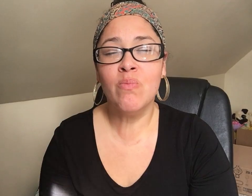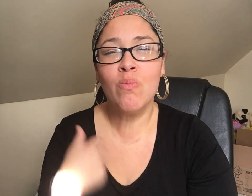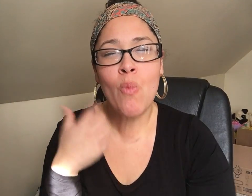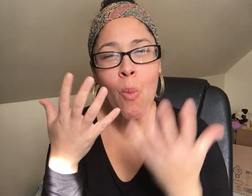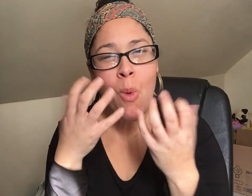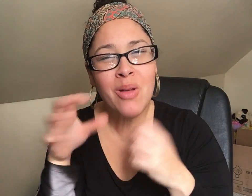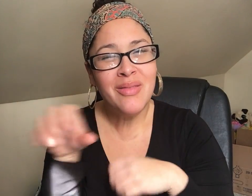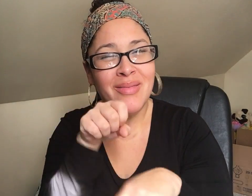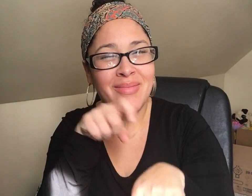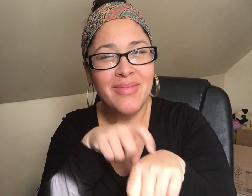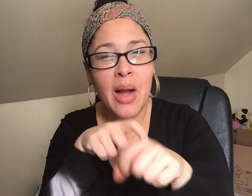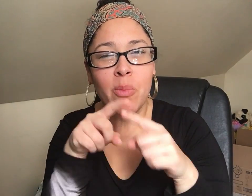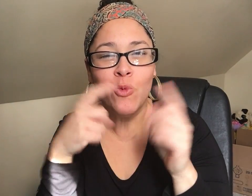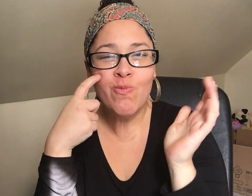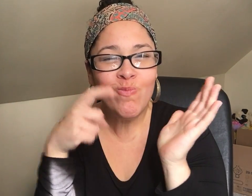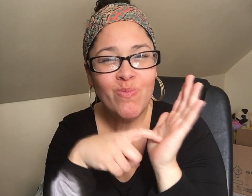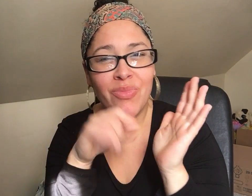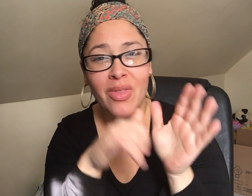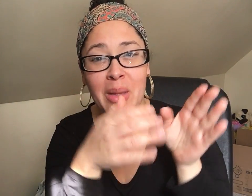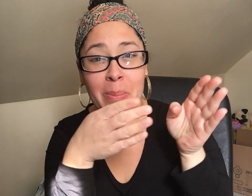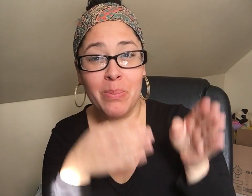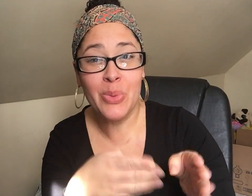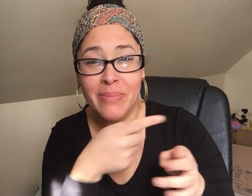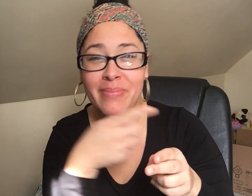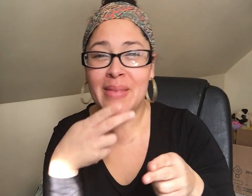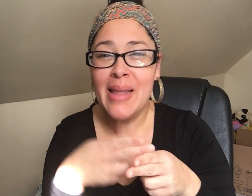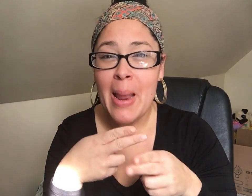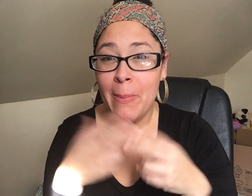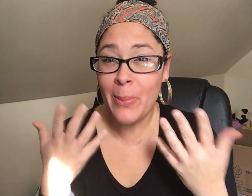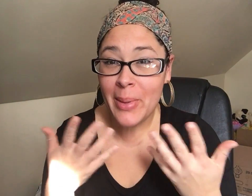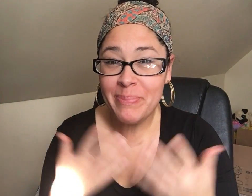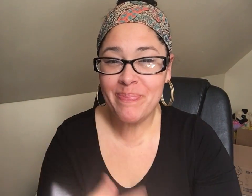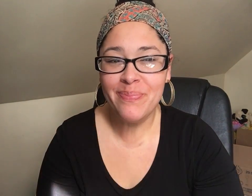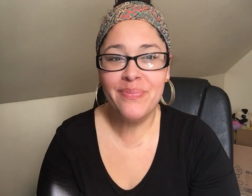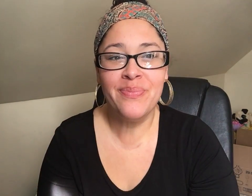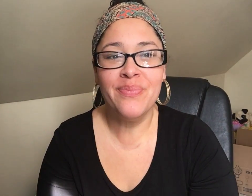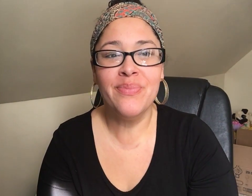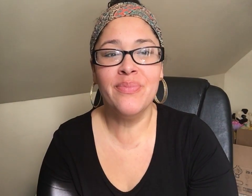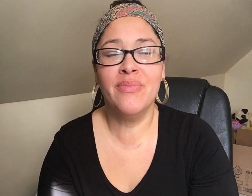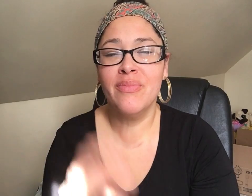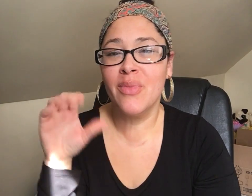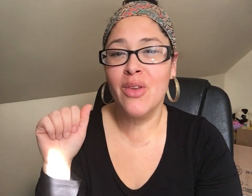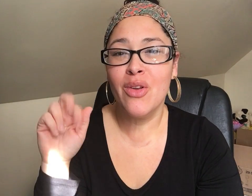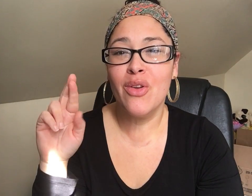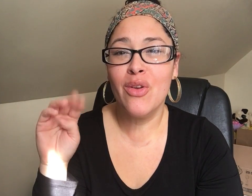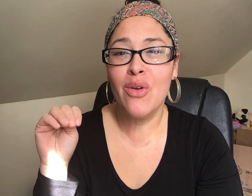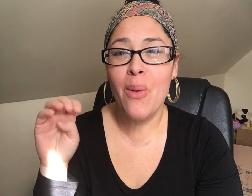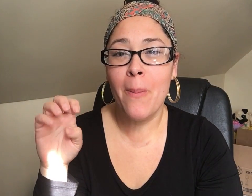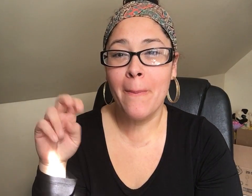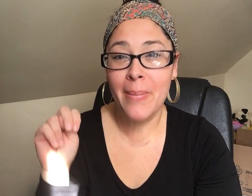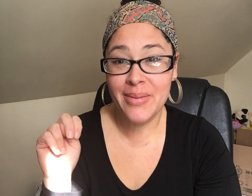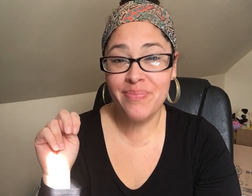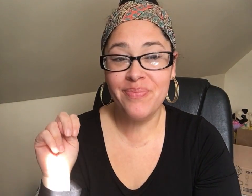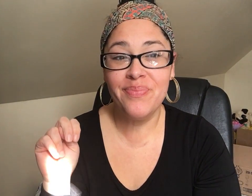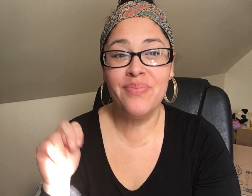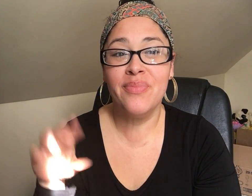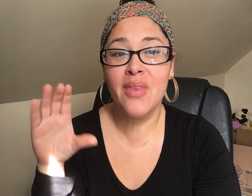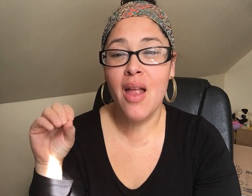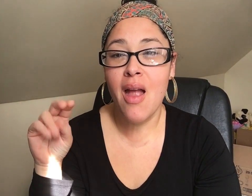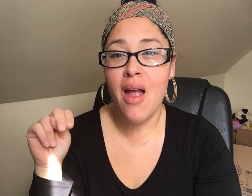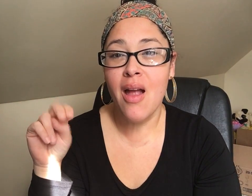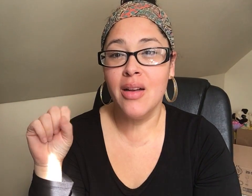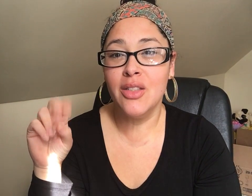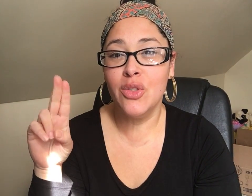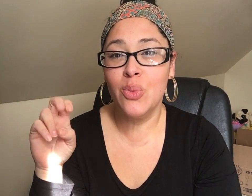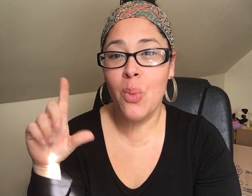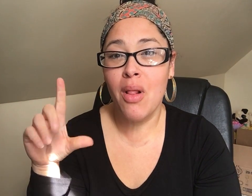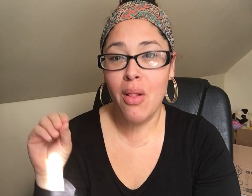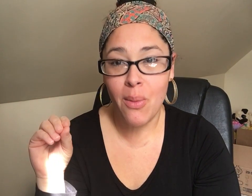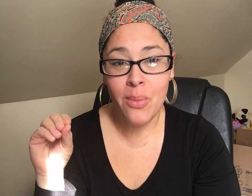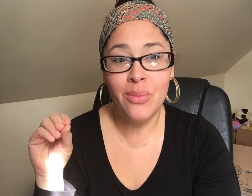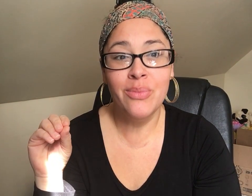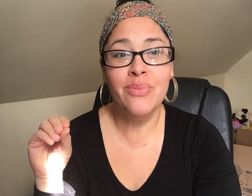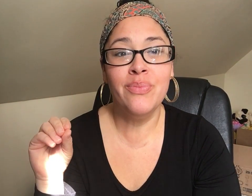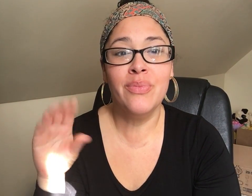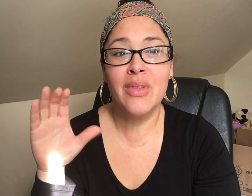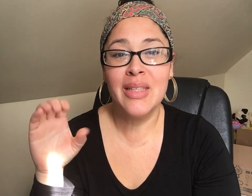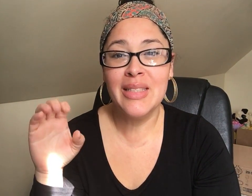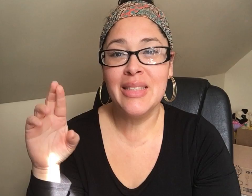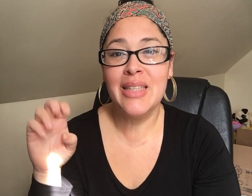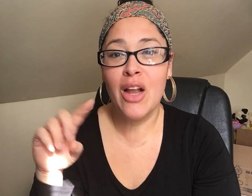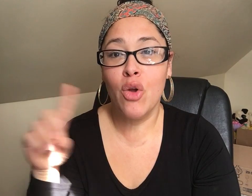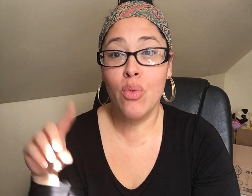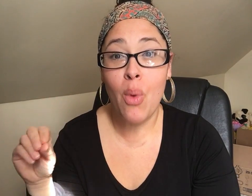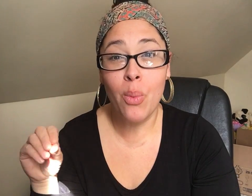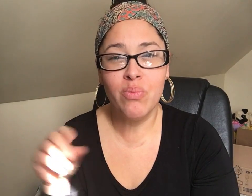I wanted to take time to recognize this woman named Carmen Consuelo Cerezo.